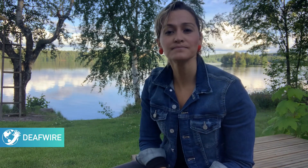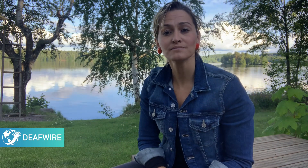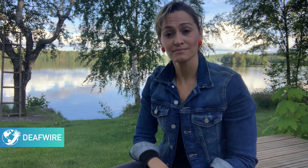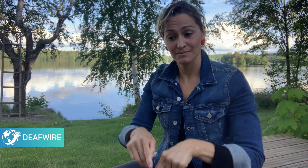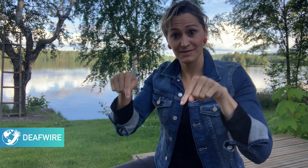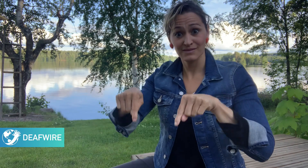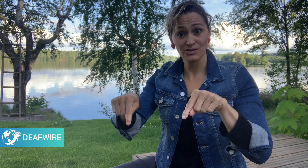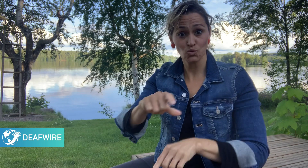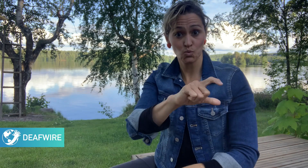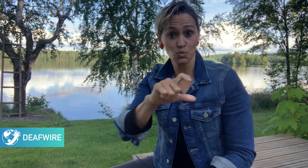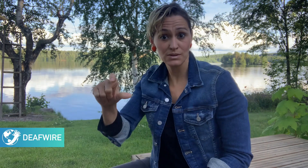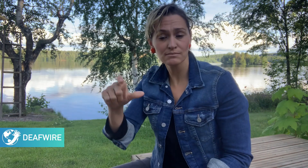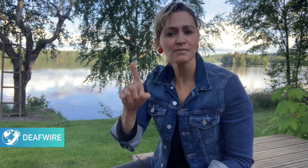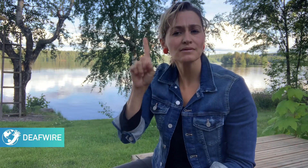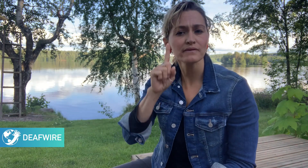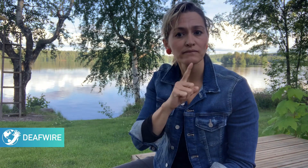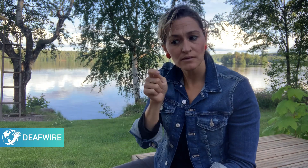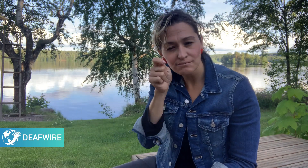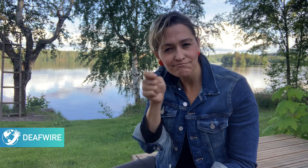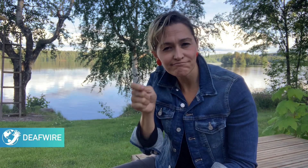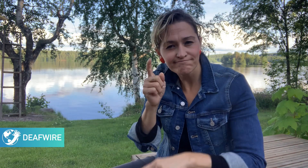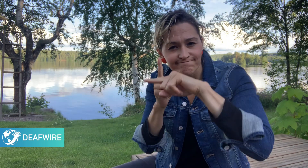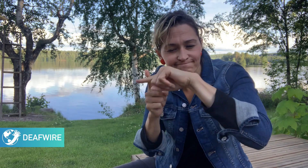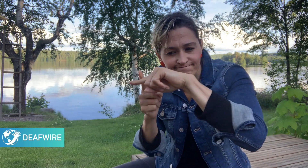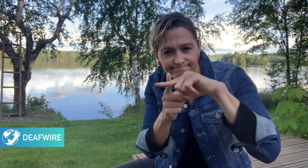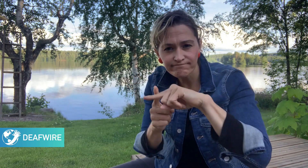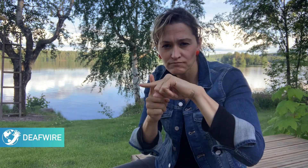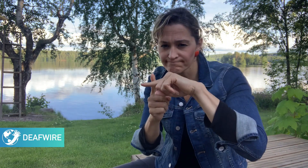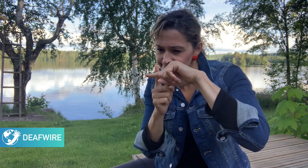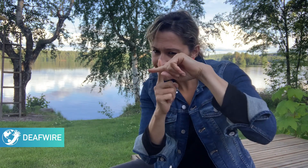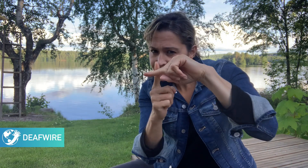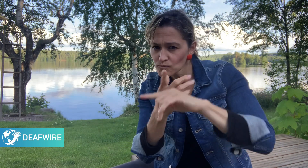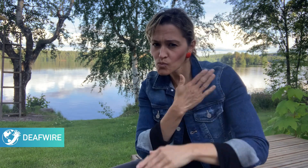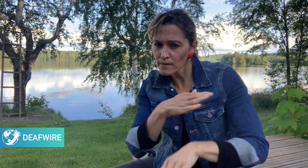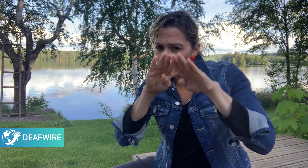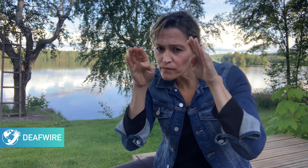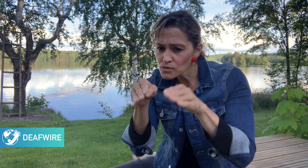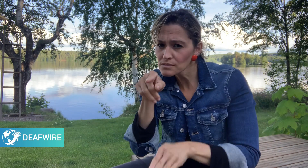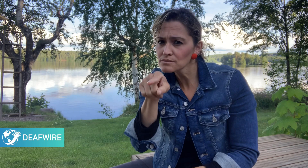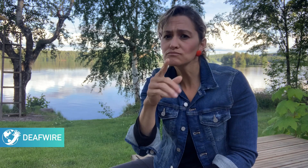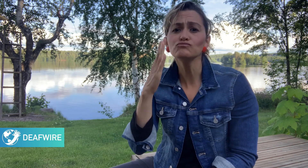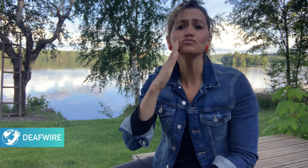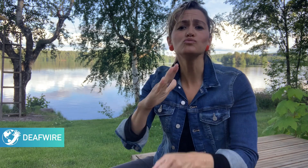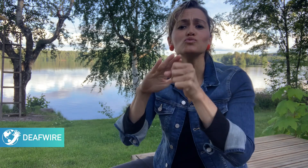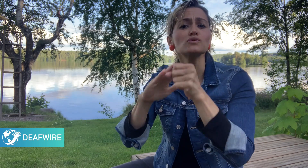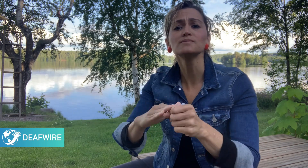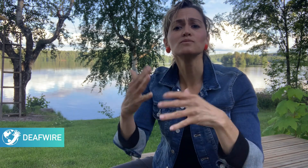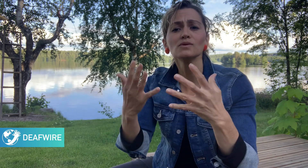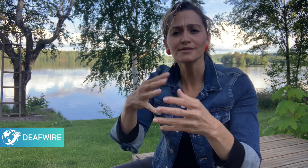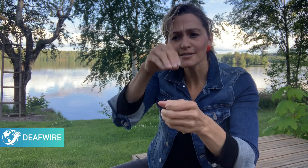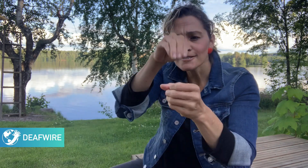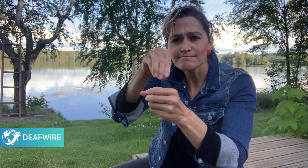This week, DeafGPS will focus on Racism